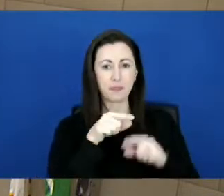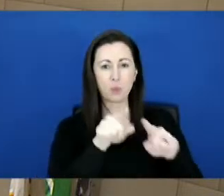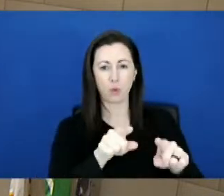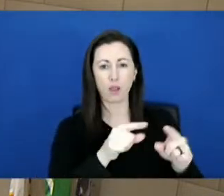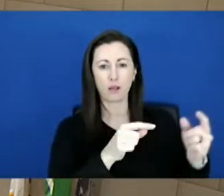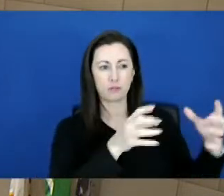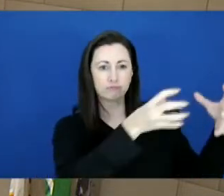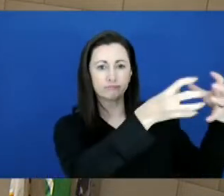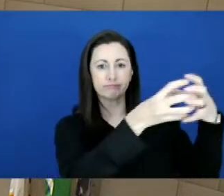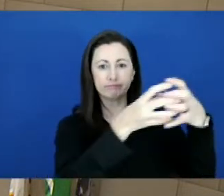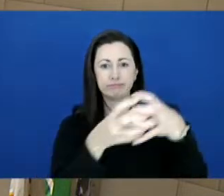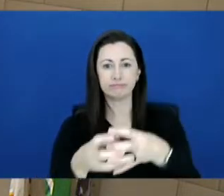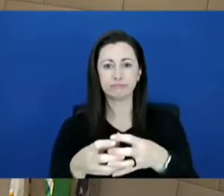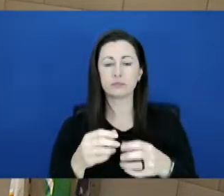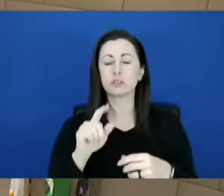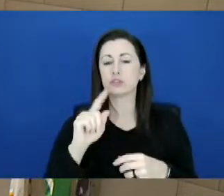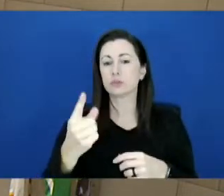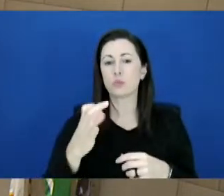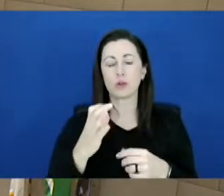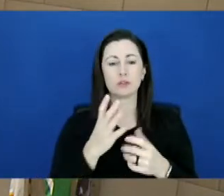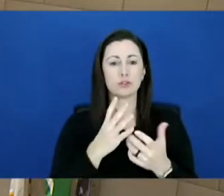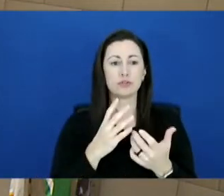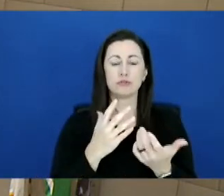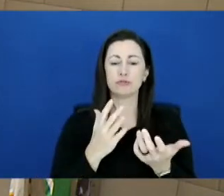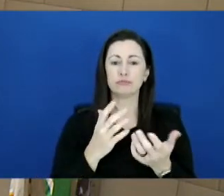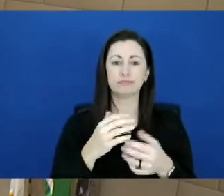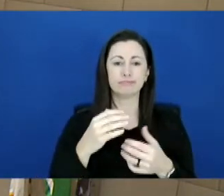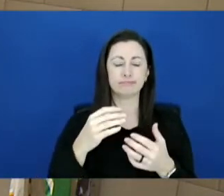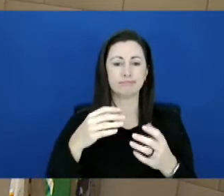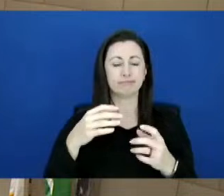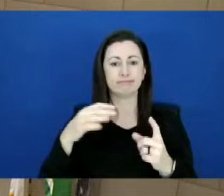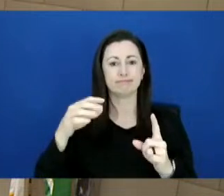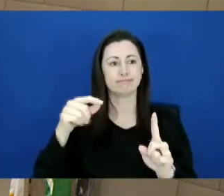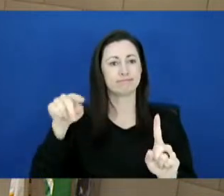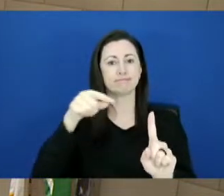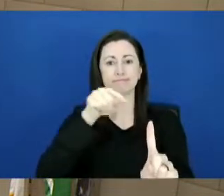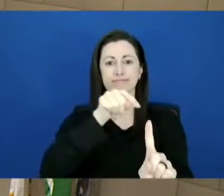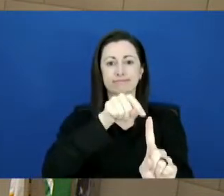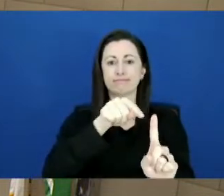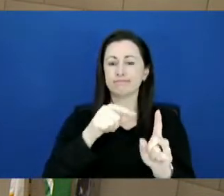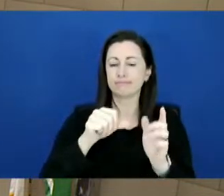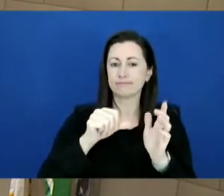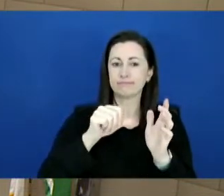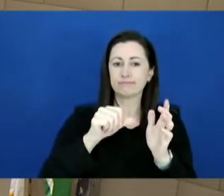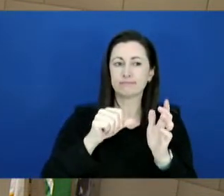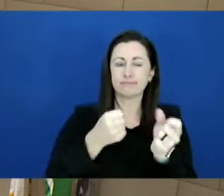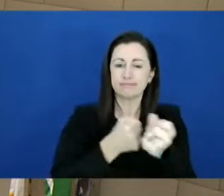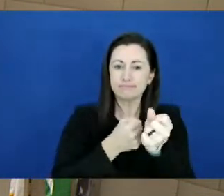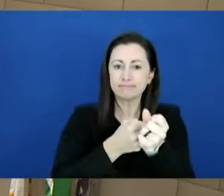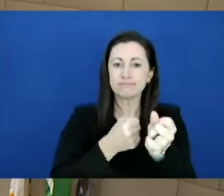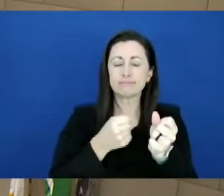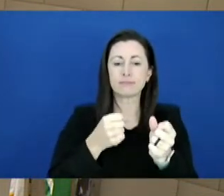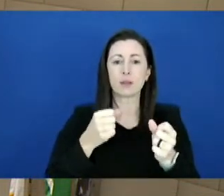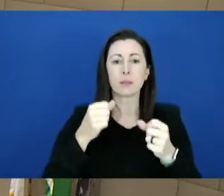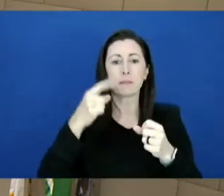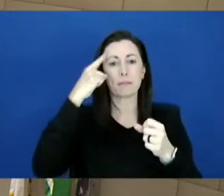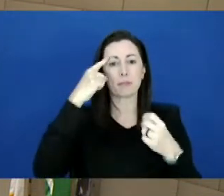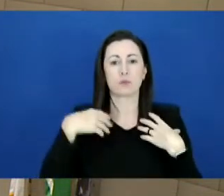THANK YOU. AS YOU ALL ARE COMING DOWN, I